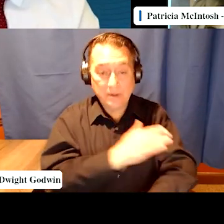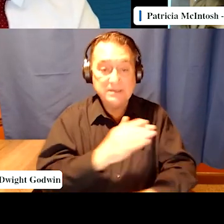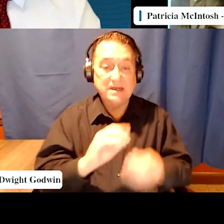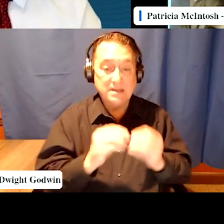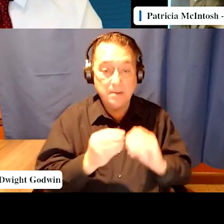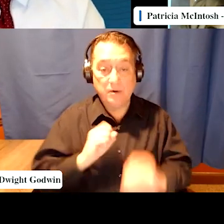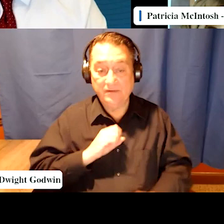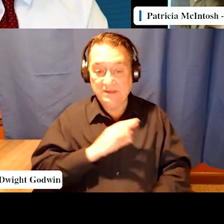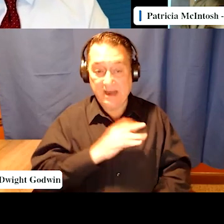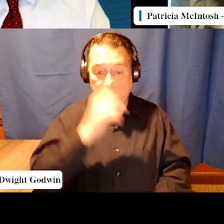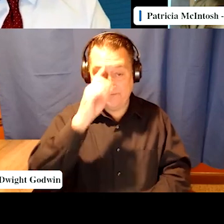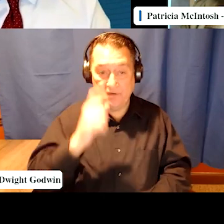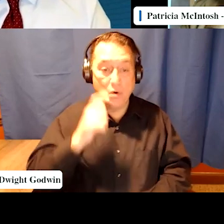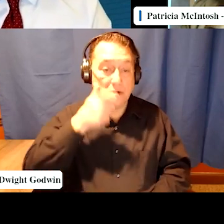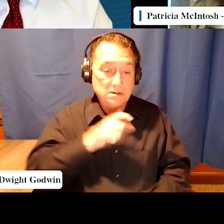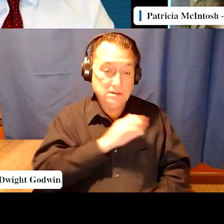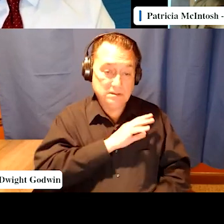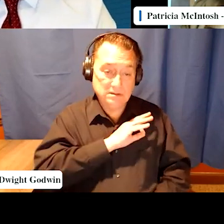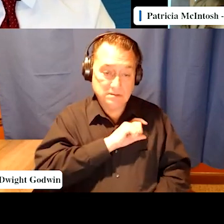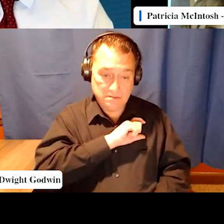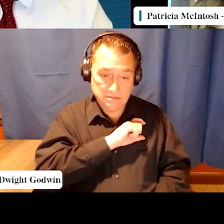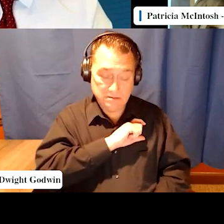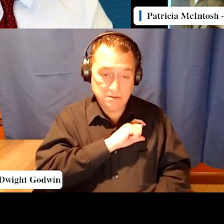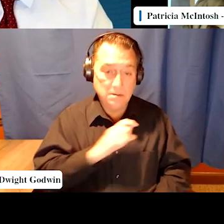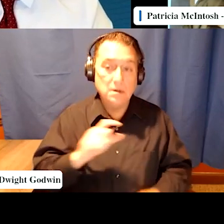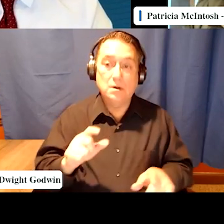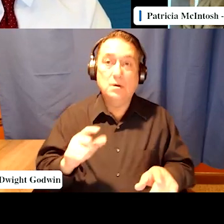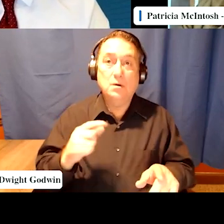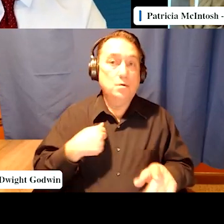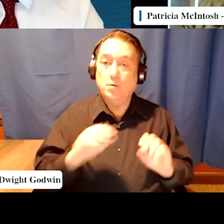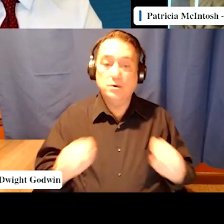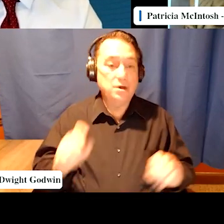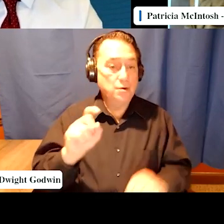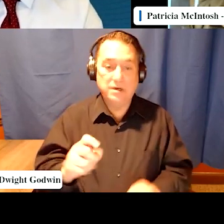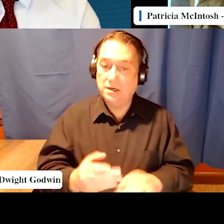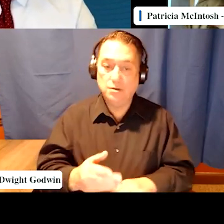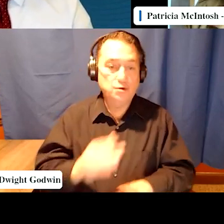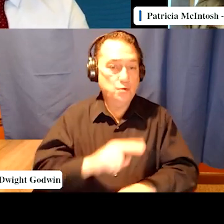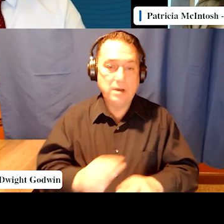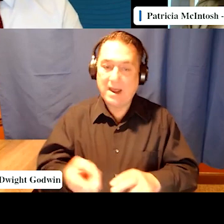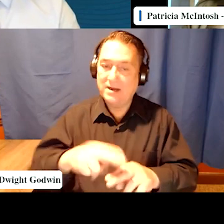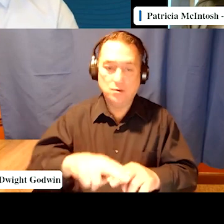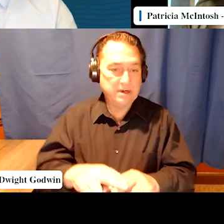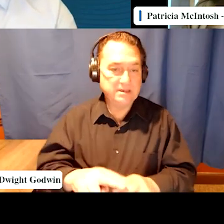we've all been in such a staffing crisis. We did not do any, there was no need to increase additional staffing to the dispatchers.